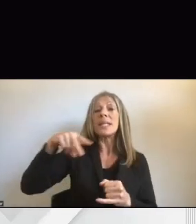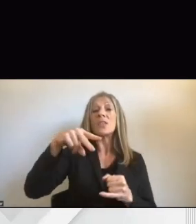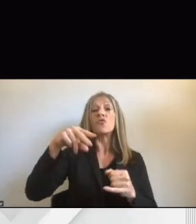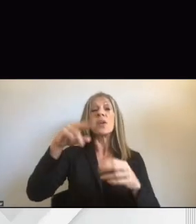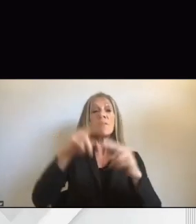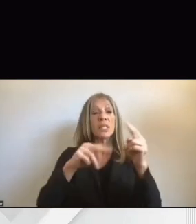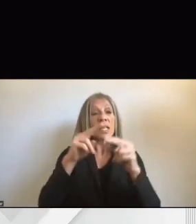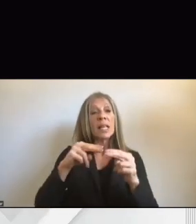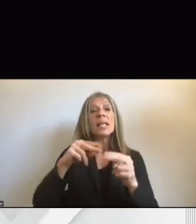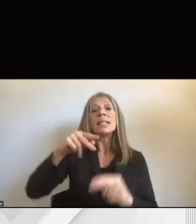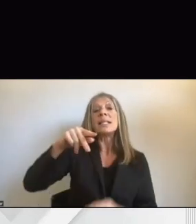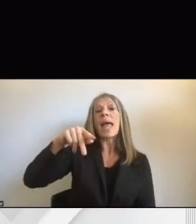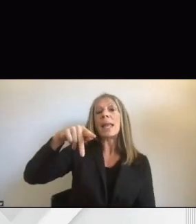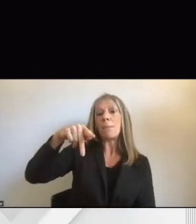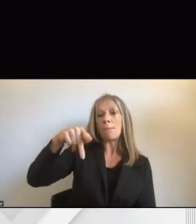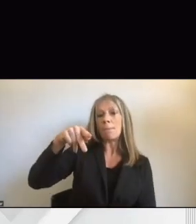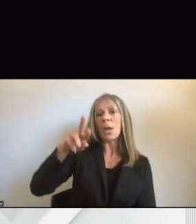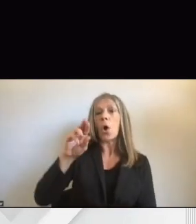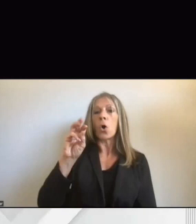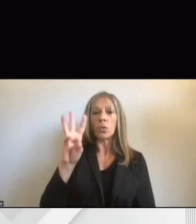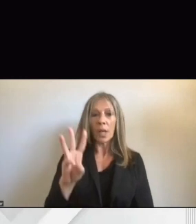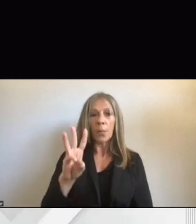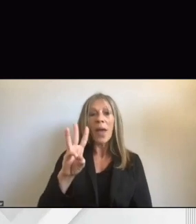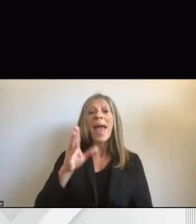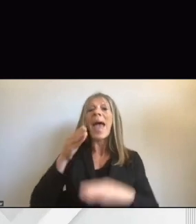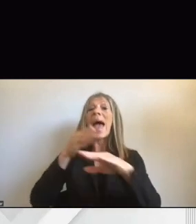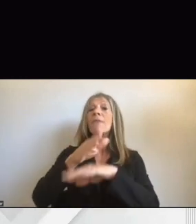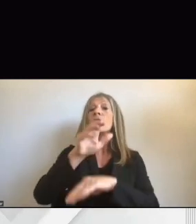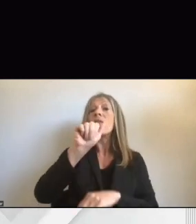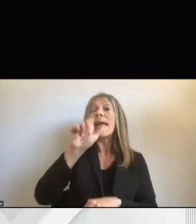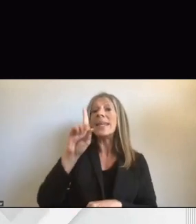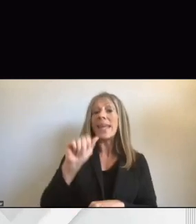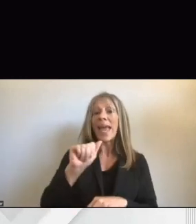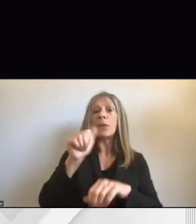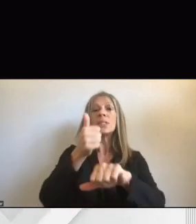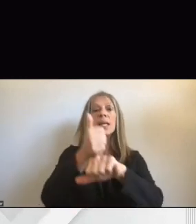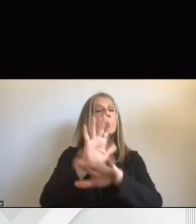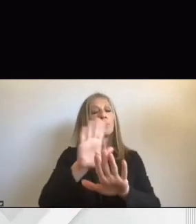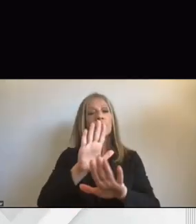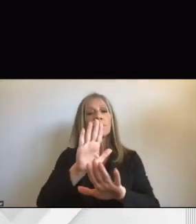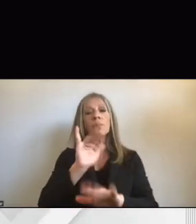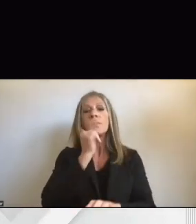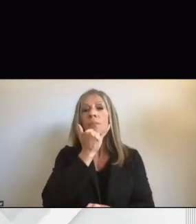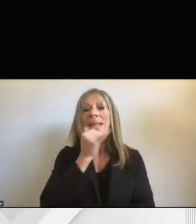the public right-of-way shortly after the ADA was enacted in 1999. I'm sorry, in 1990.